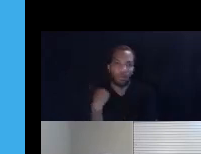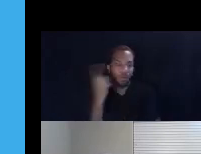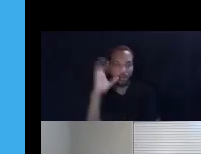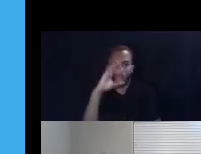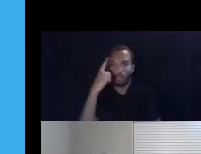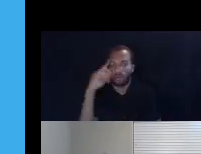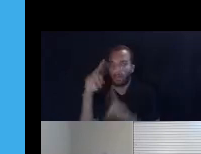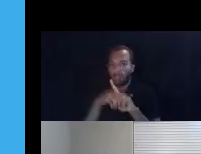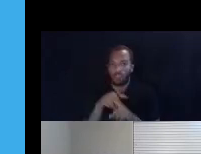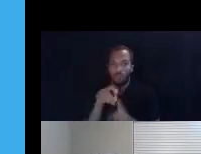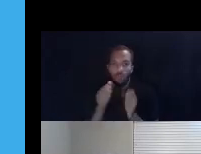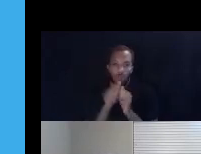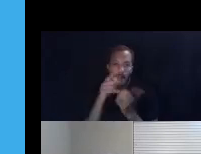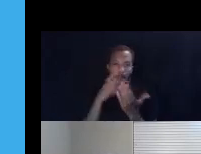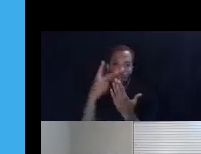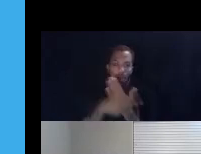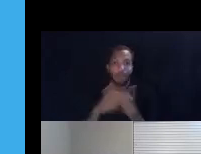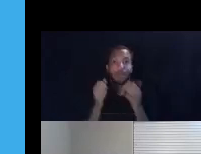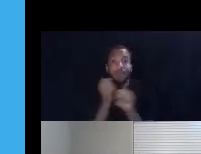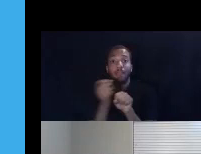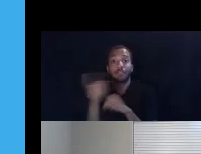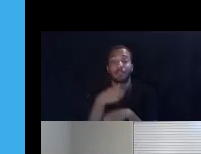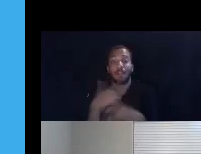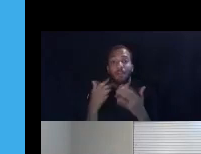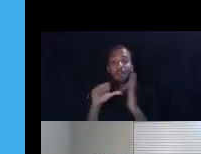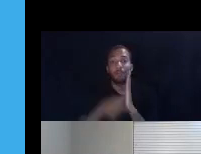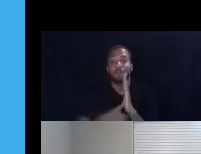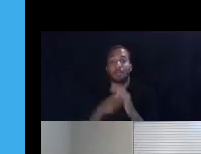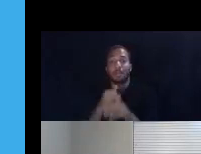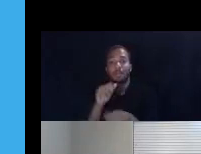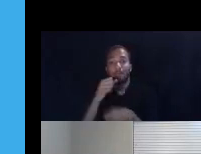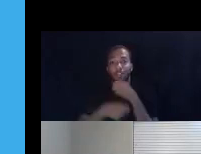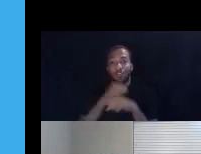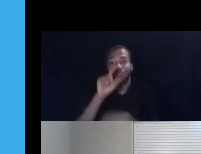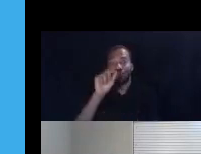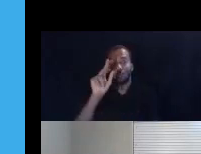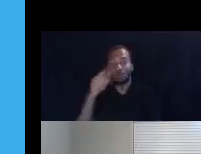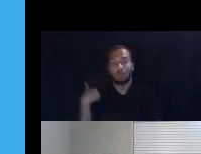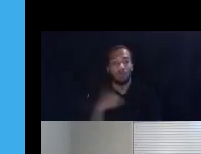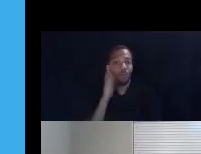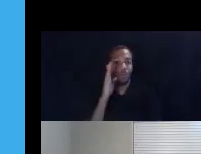And then I would also say that next year in 2023, we will be planning our next CHIP cycle.